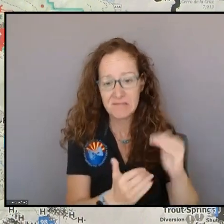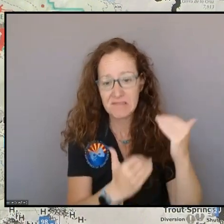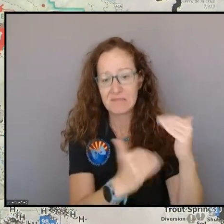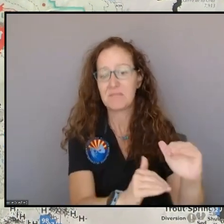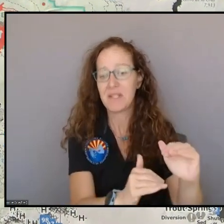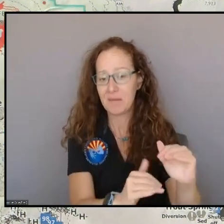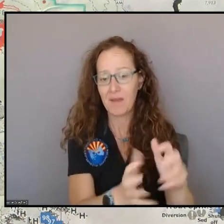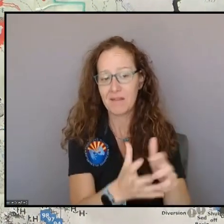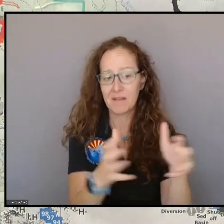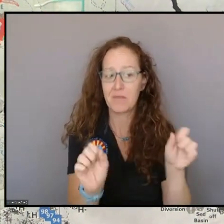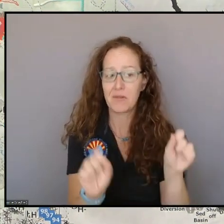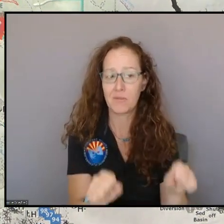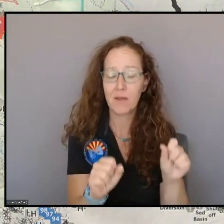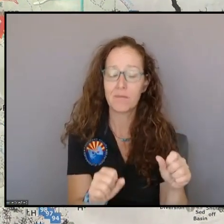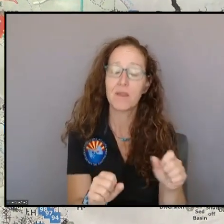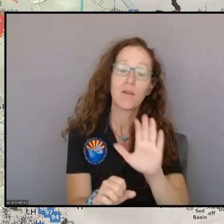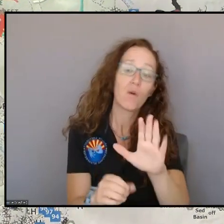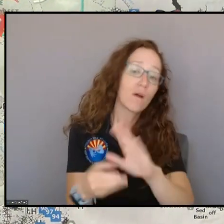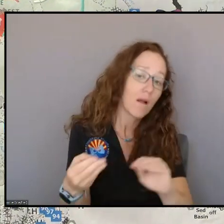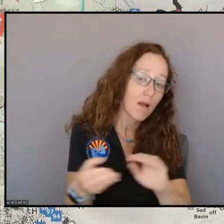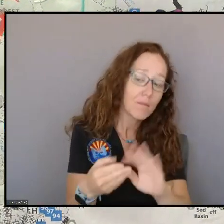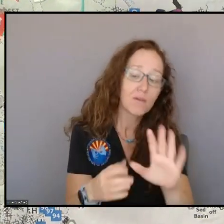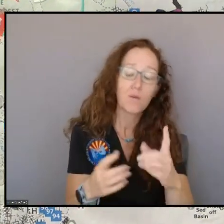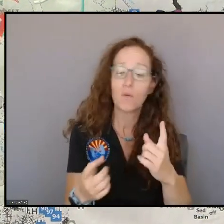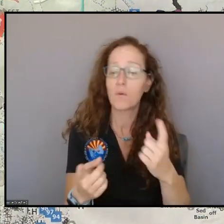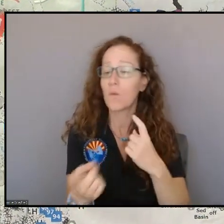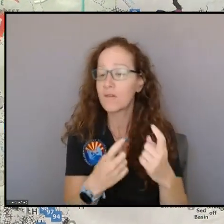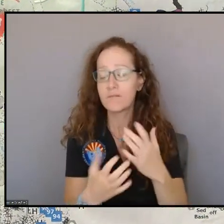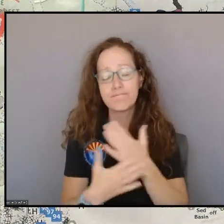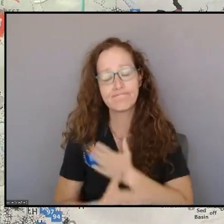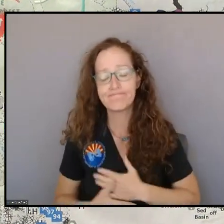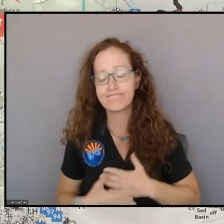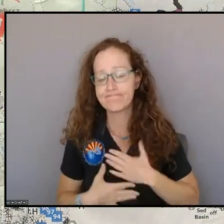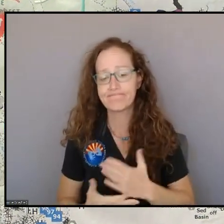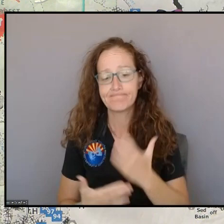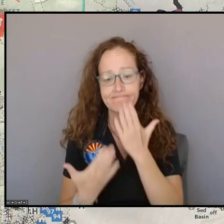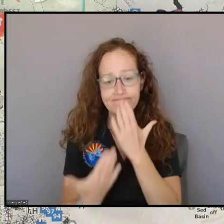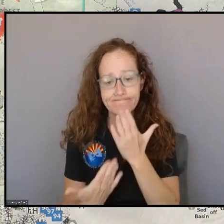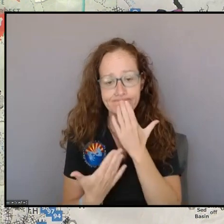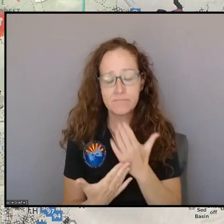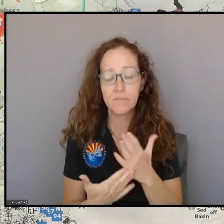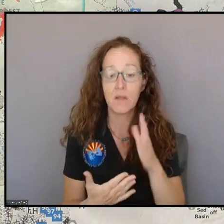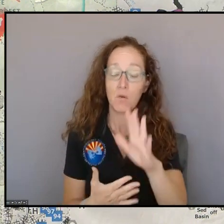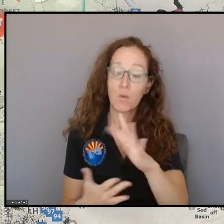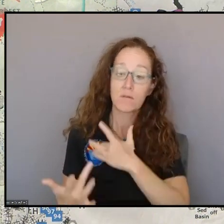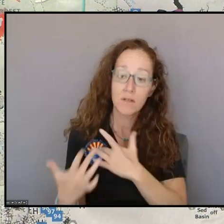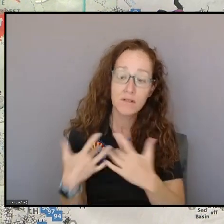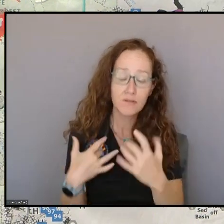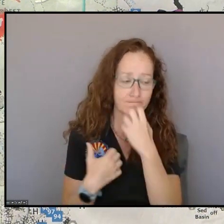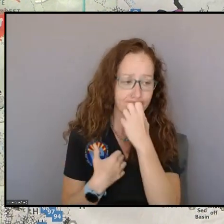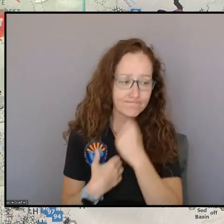appreciate the questions, and we value the concern, and we really take that to heart as we start to formulate these plans and